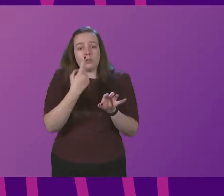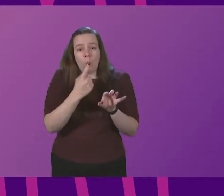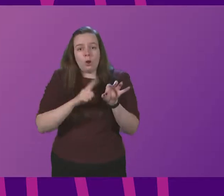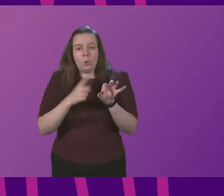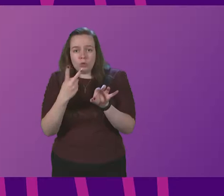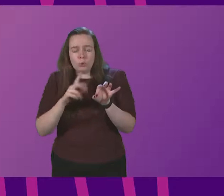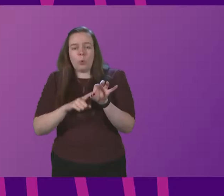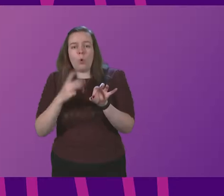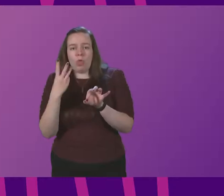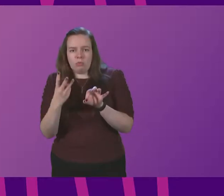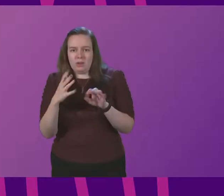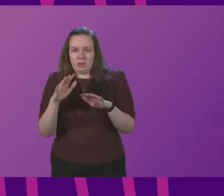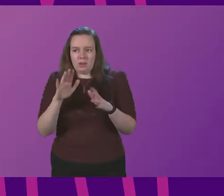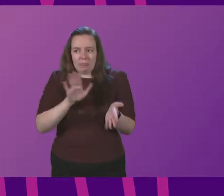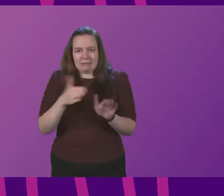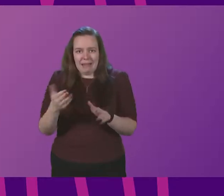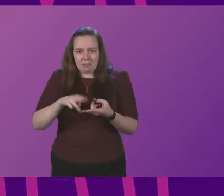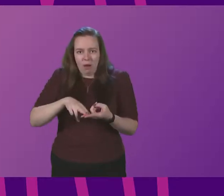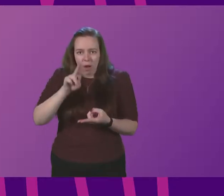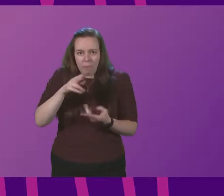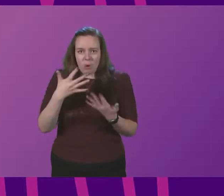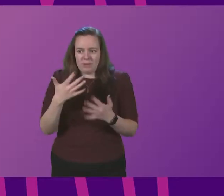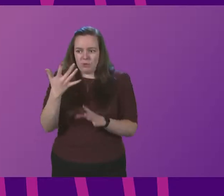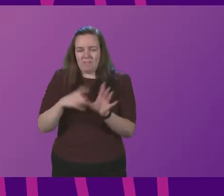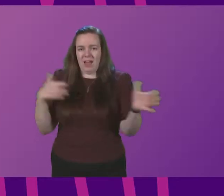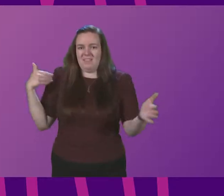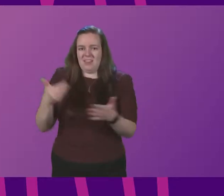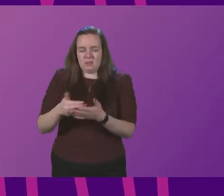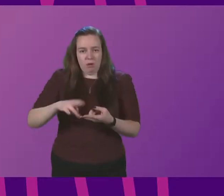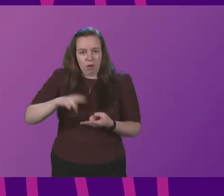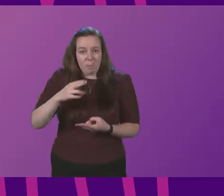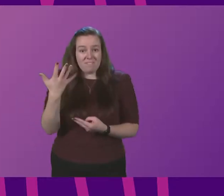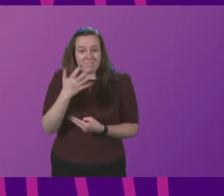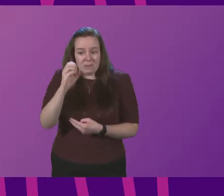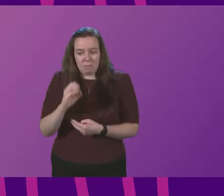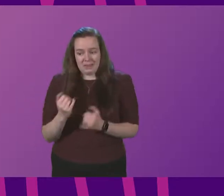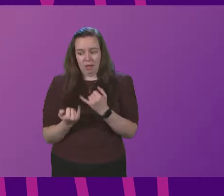previous five-year average, and it was up by 15 per cent in the last quarter alone. Cancer deaths